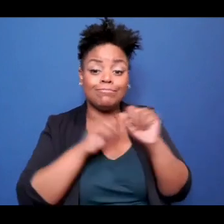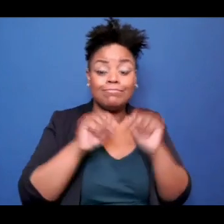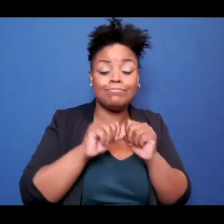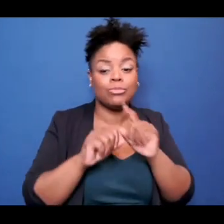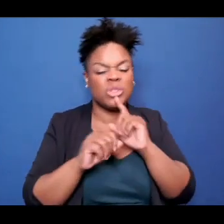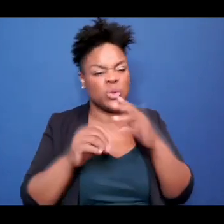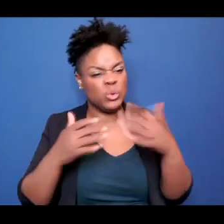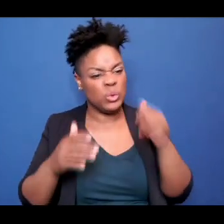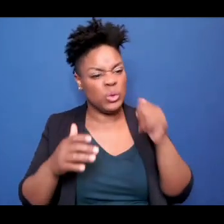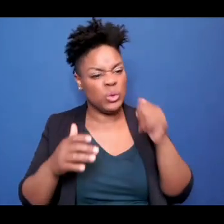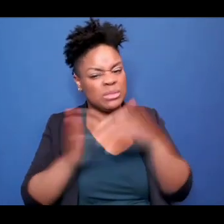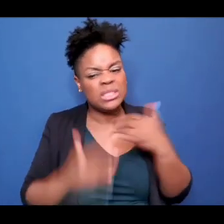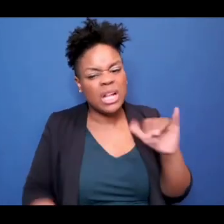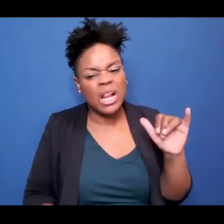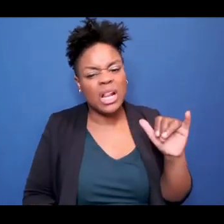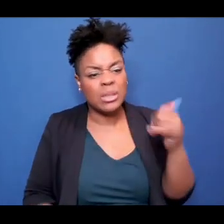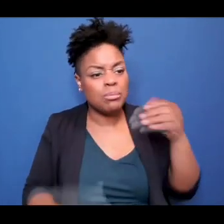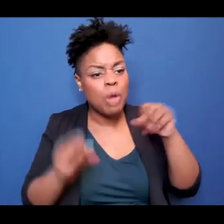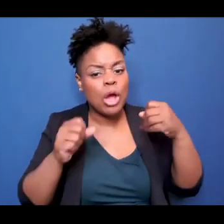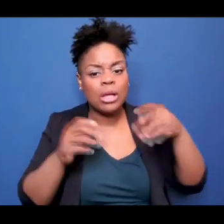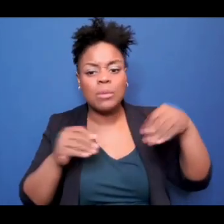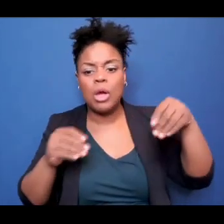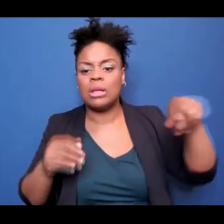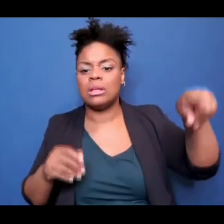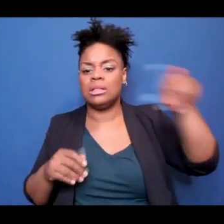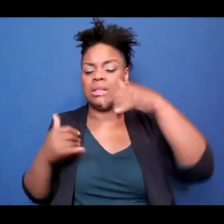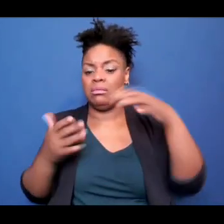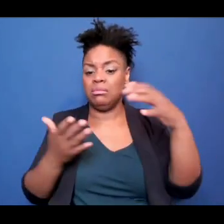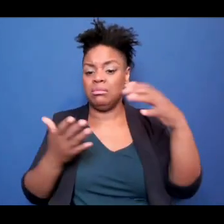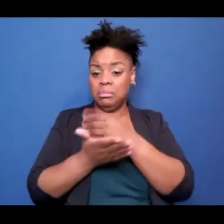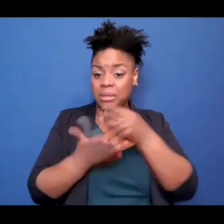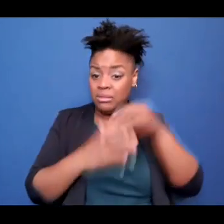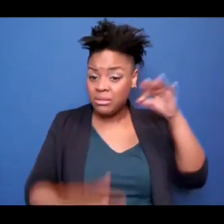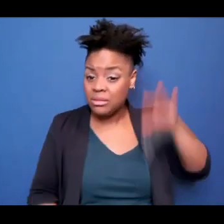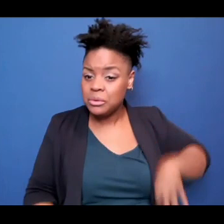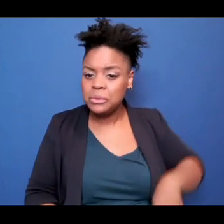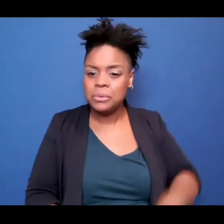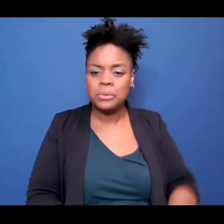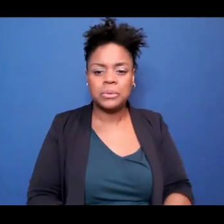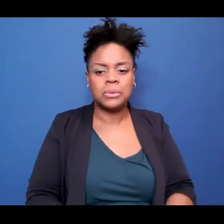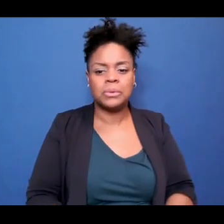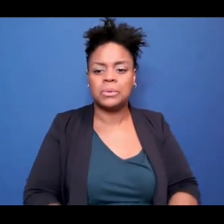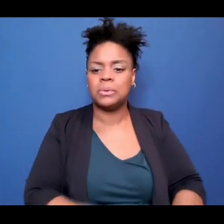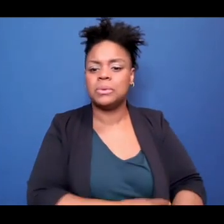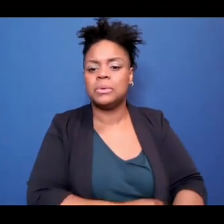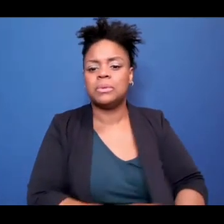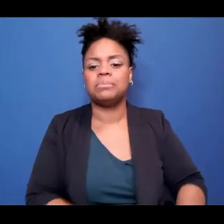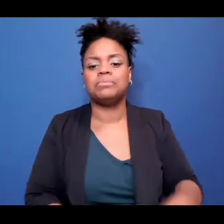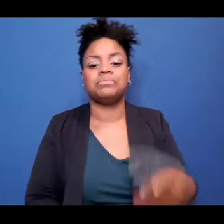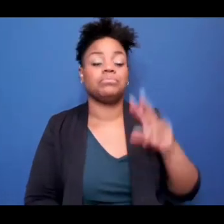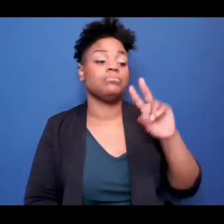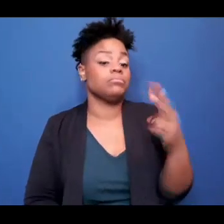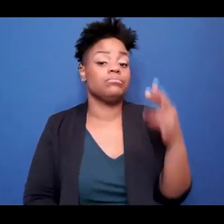RACISM CONTINUES TO CONSTITUTE A MARKETABLE GOOD. NEXT SLIDE.